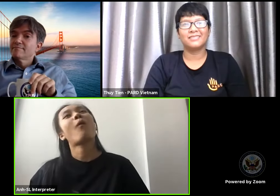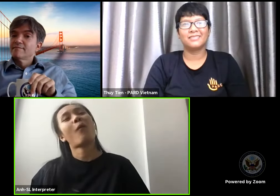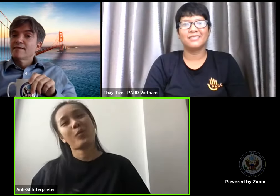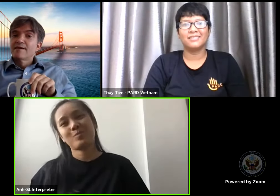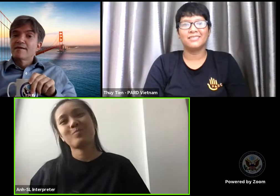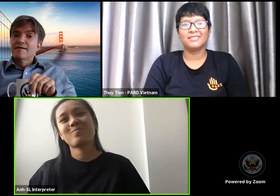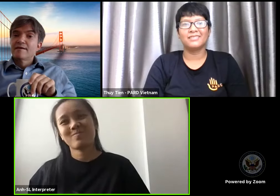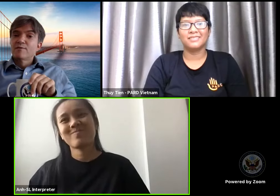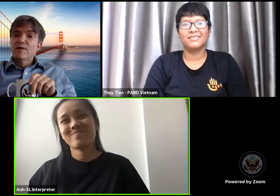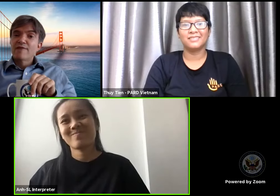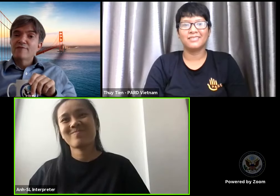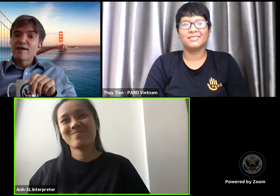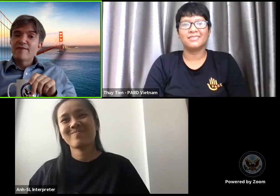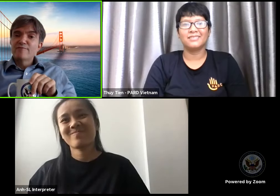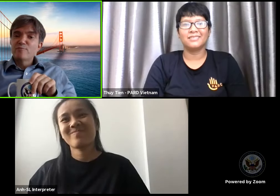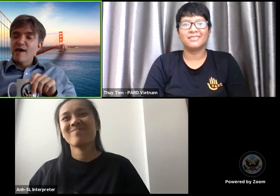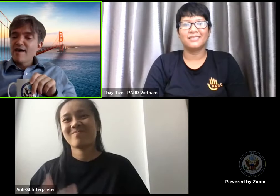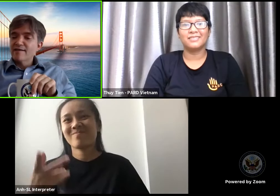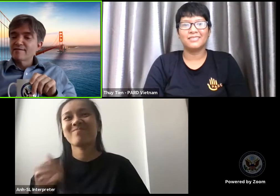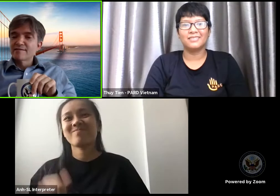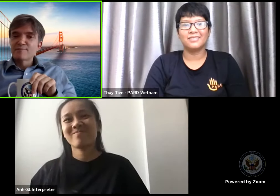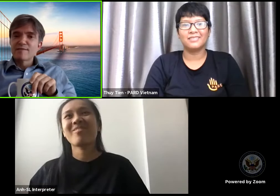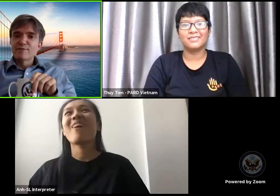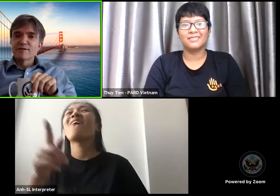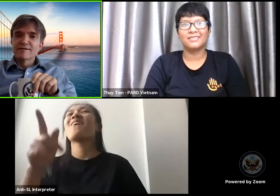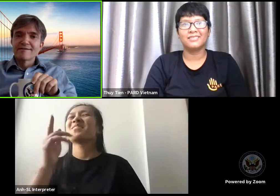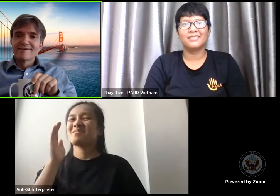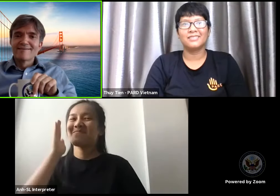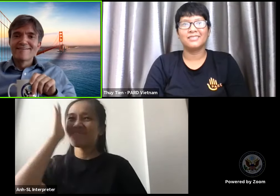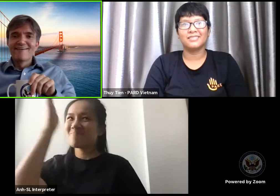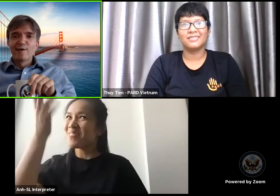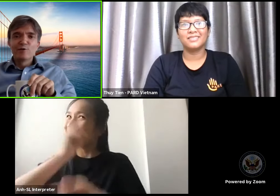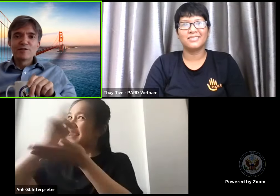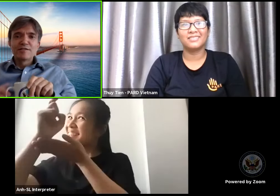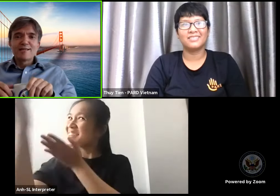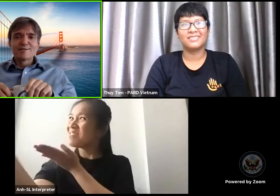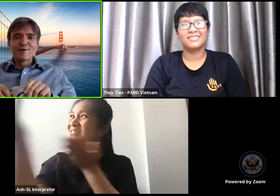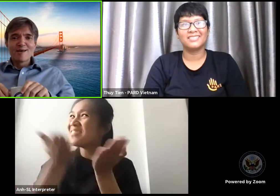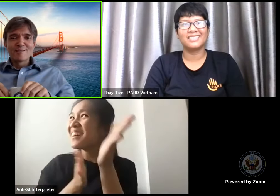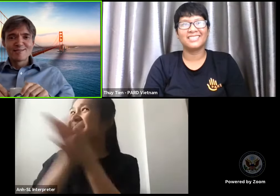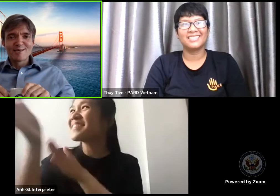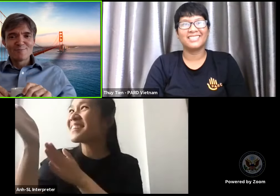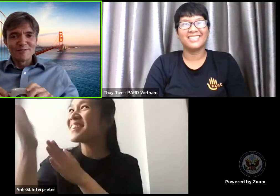[Jason] We'll have to have you back in September and you can tell us all how to celebrate.